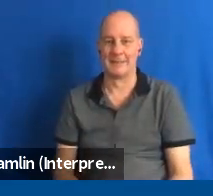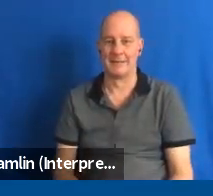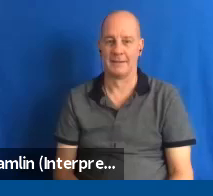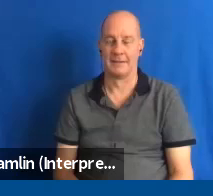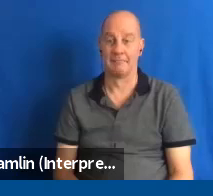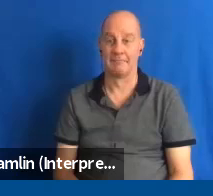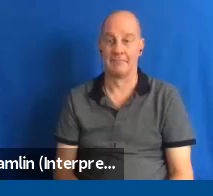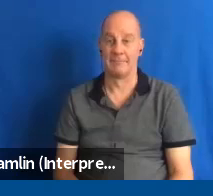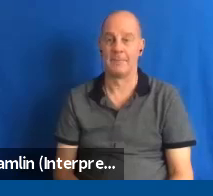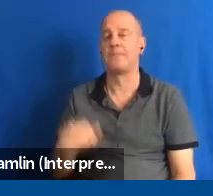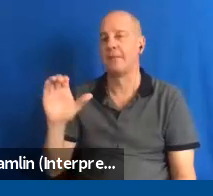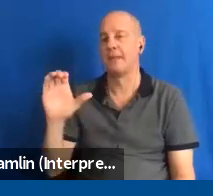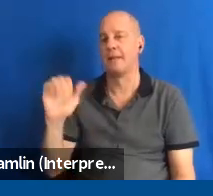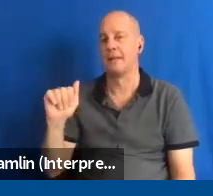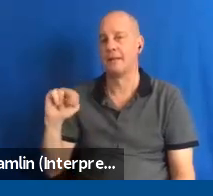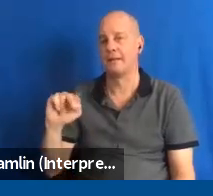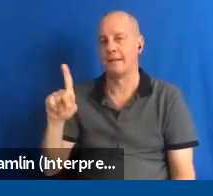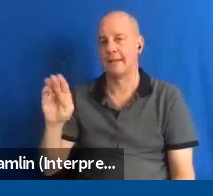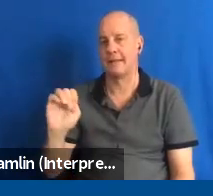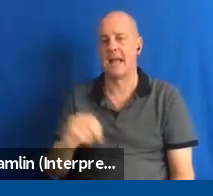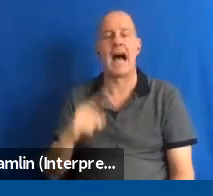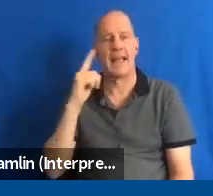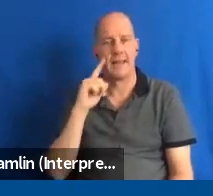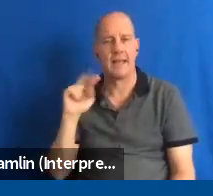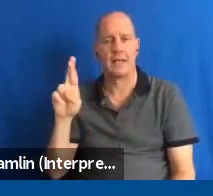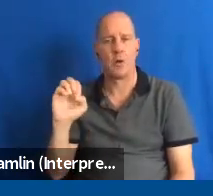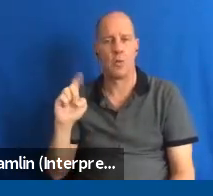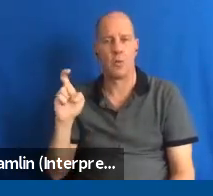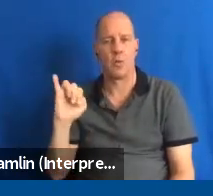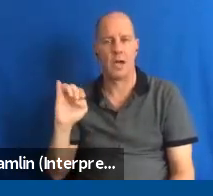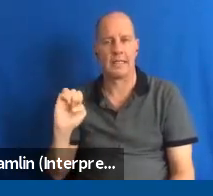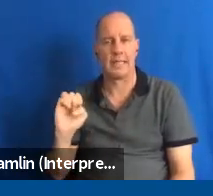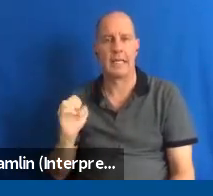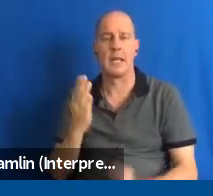I was just going to say that I think Roxie might have dropped off,